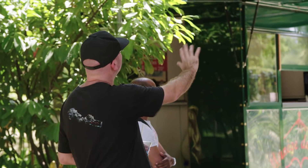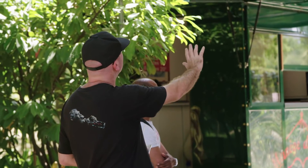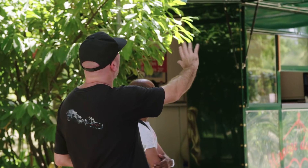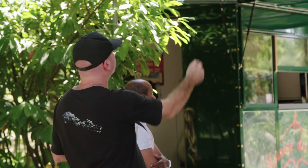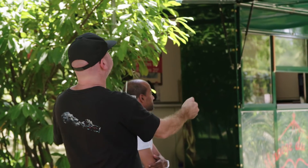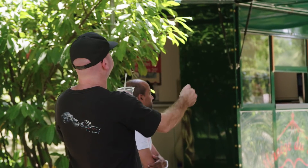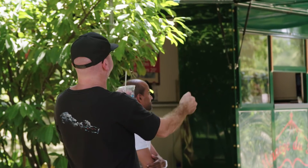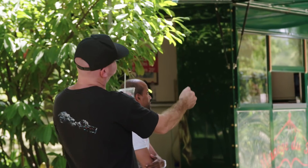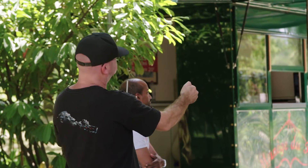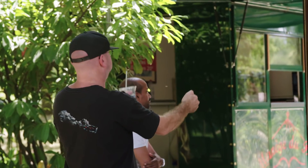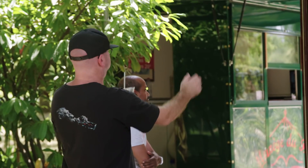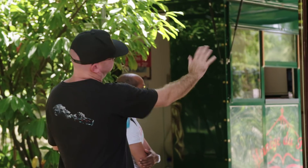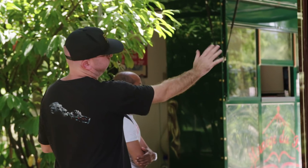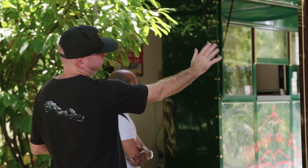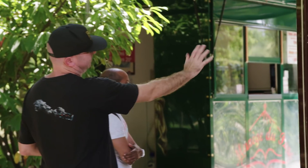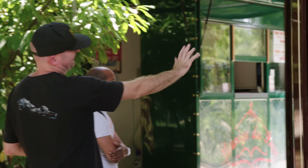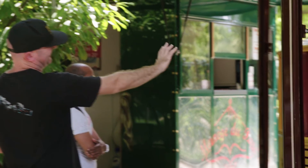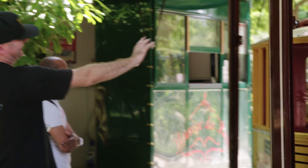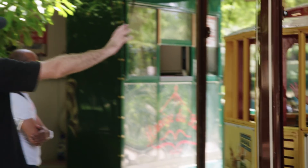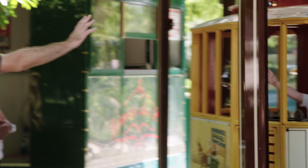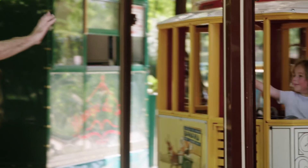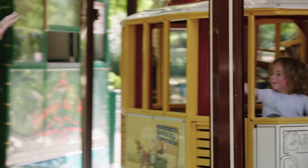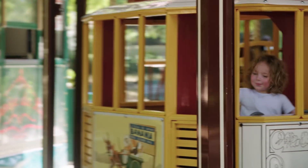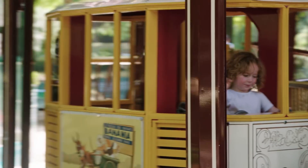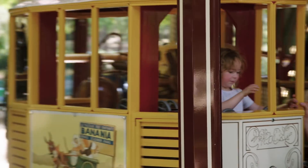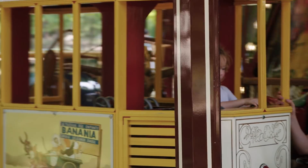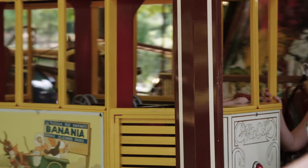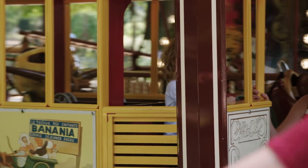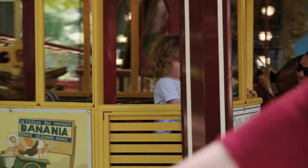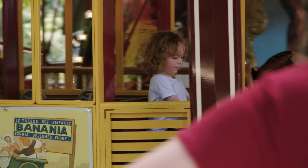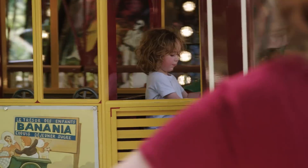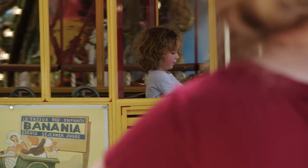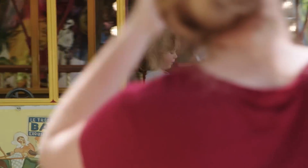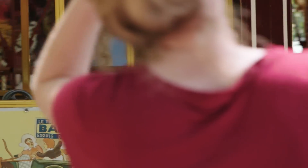'Have I shut him off from a whole world that maybe he would benefit from?'